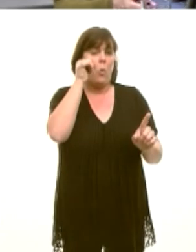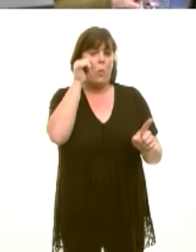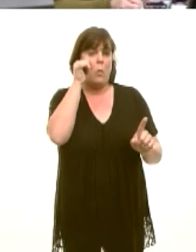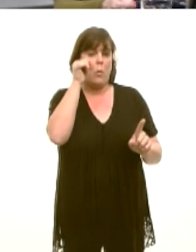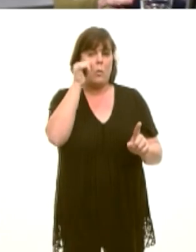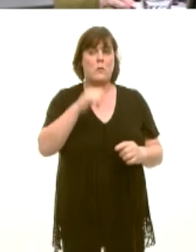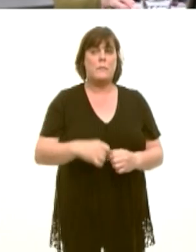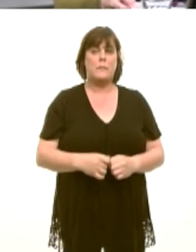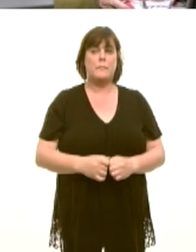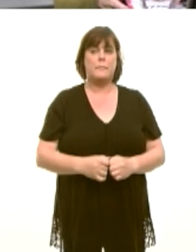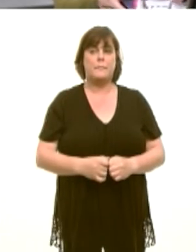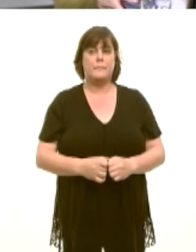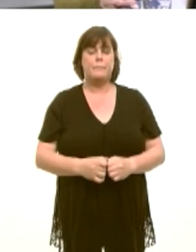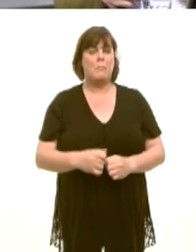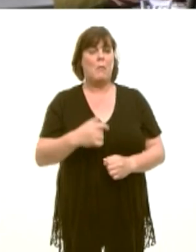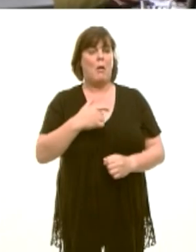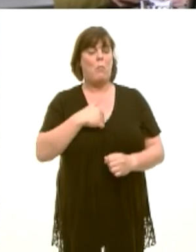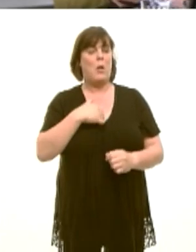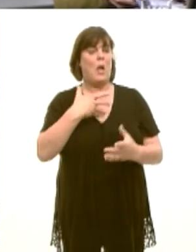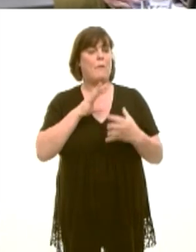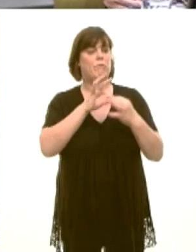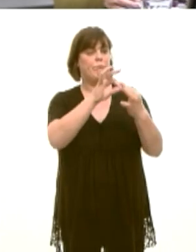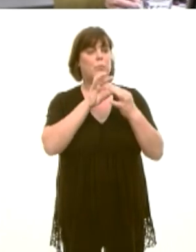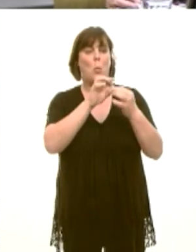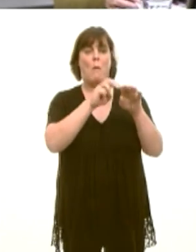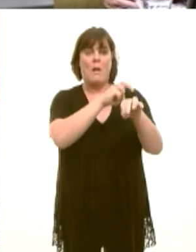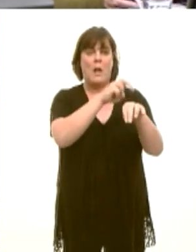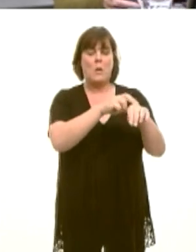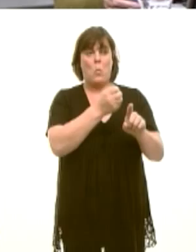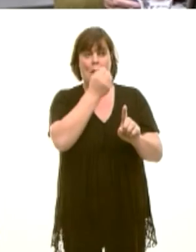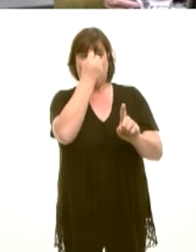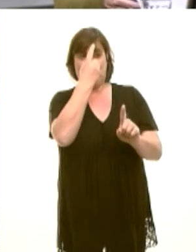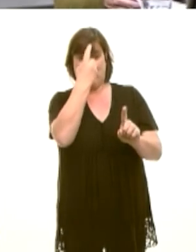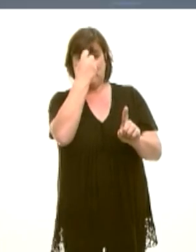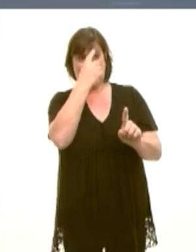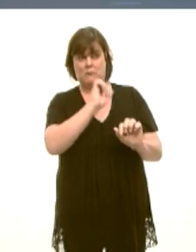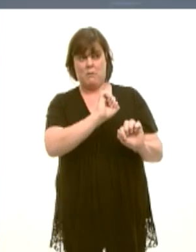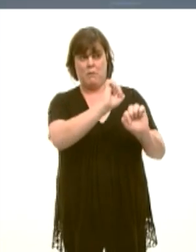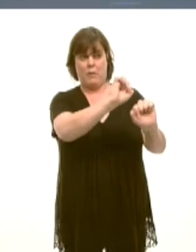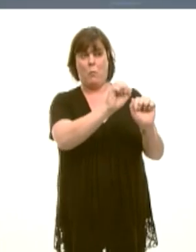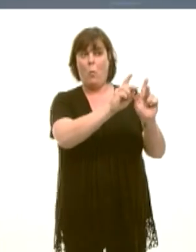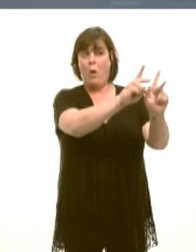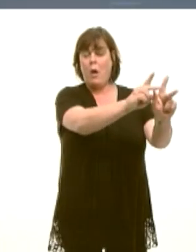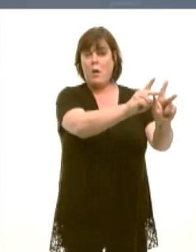strong links with Ireland and an understanding of how politics works there. It is very different